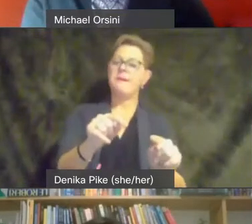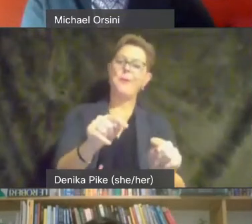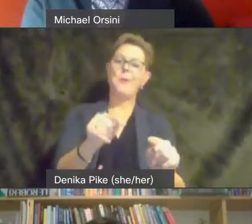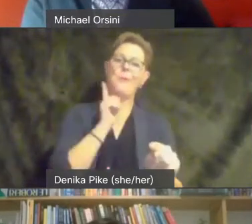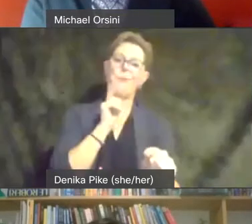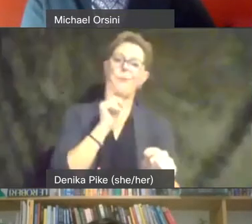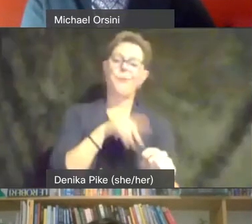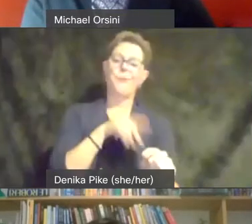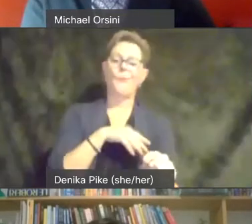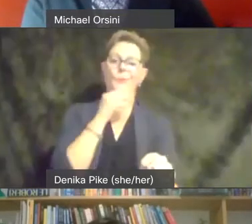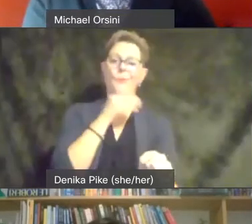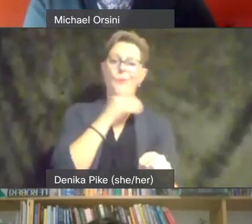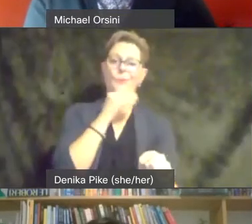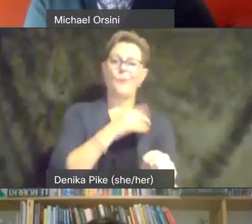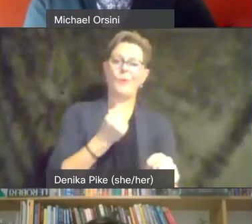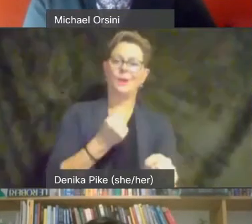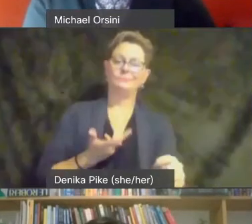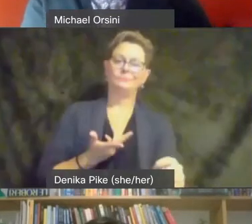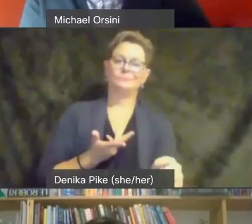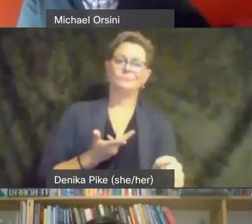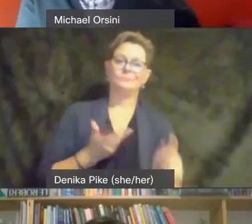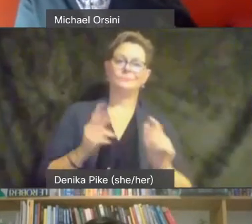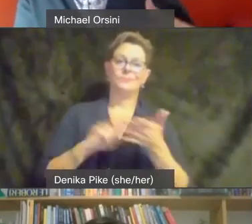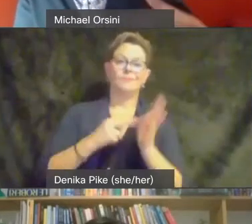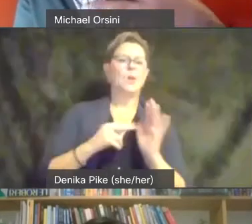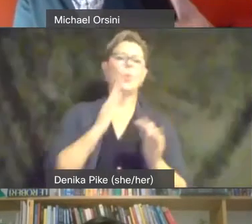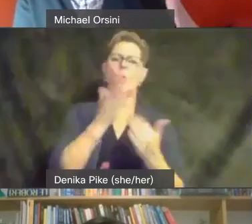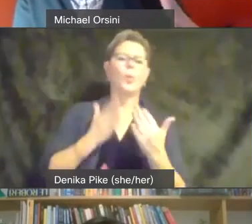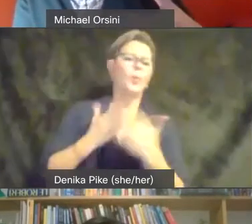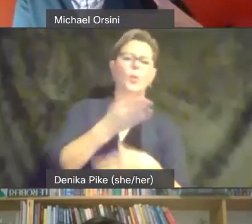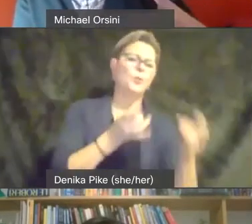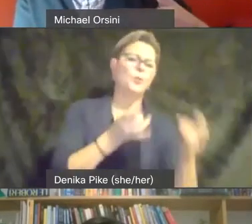Um, how we kind of say we will get through crisis and I don't want to say that people are not going to.